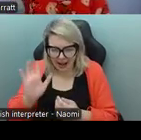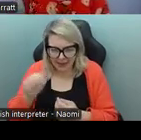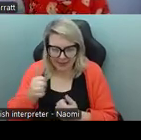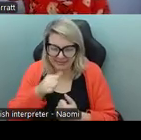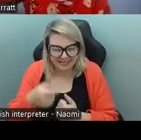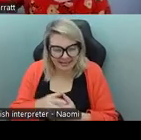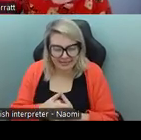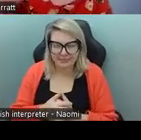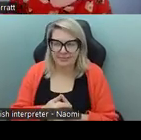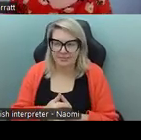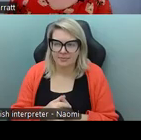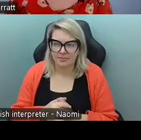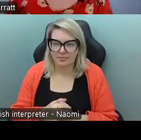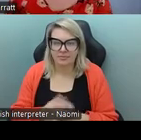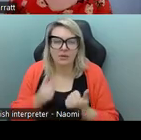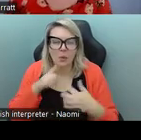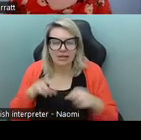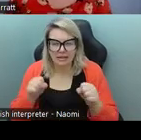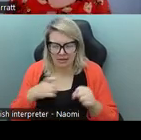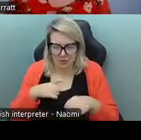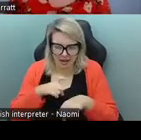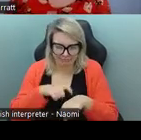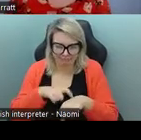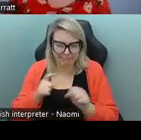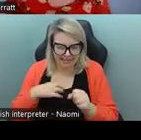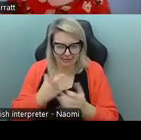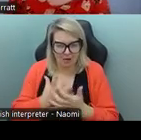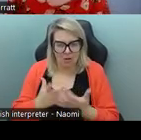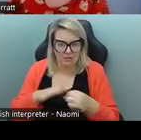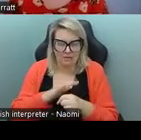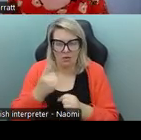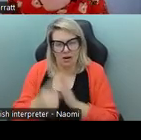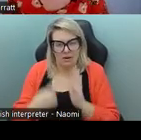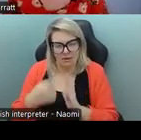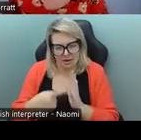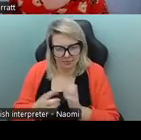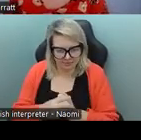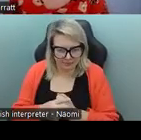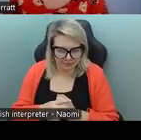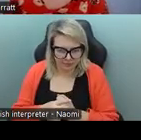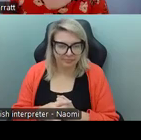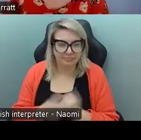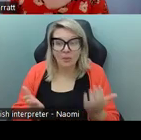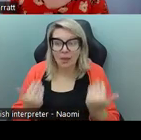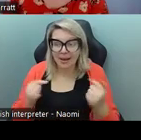We will get going because there's quite a bit to get through today. Welcome to today's webinar.